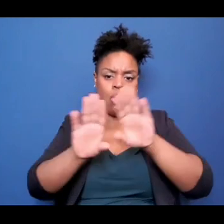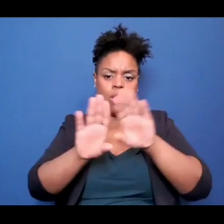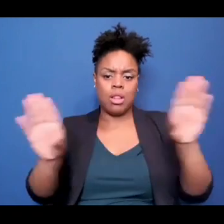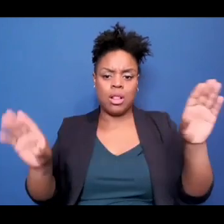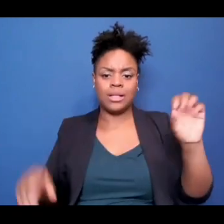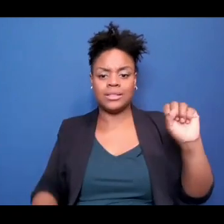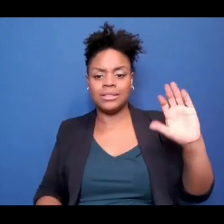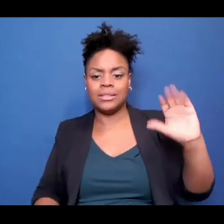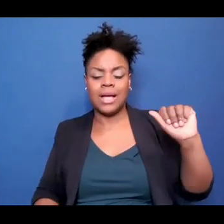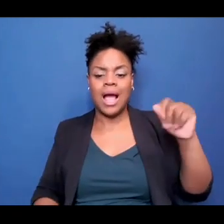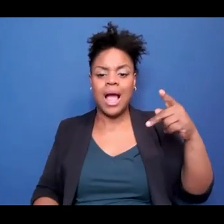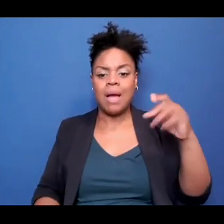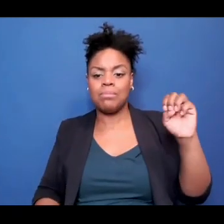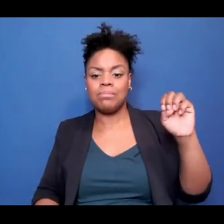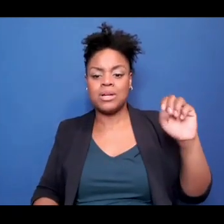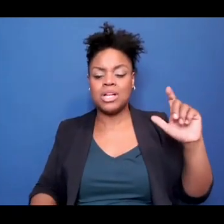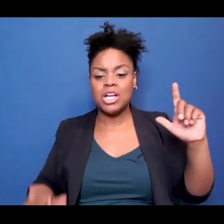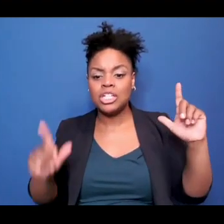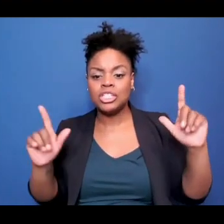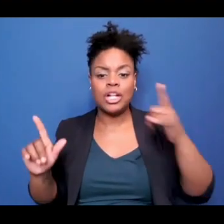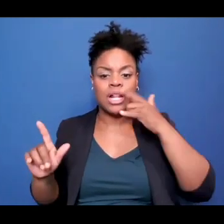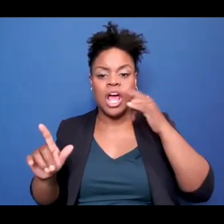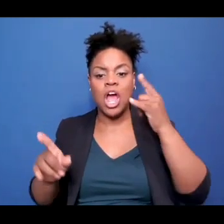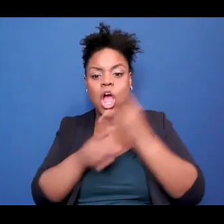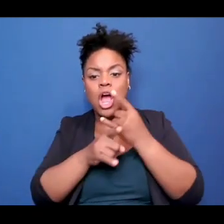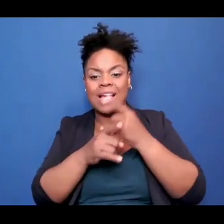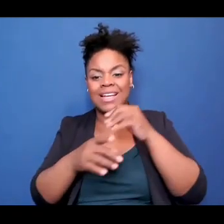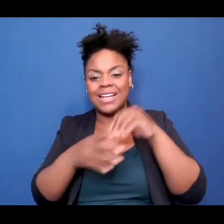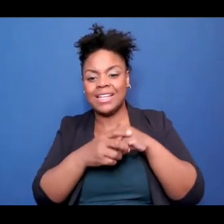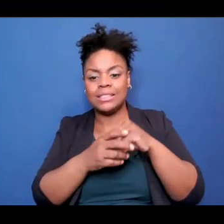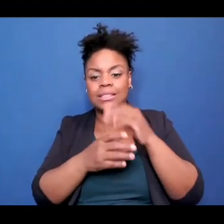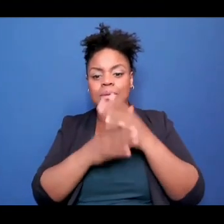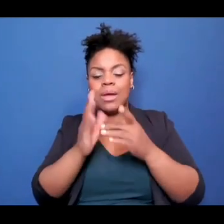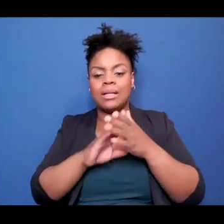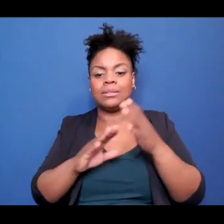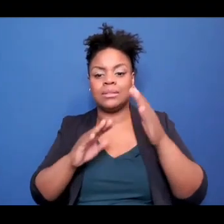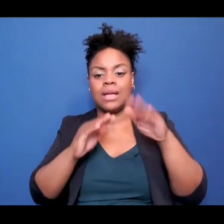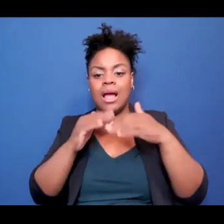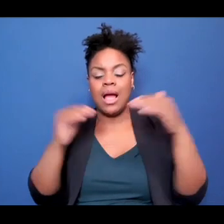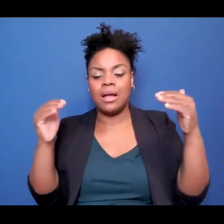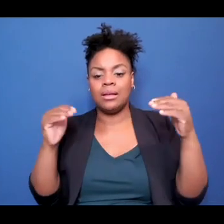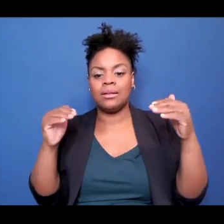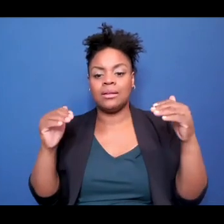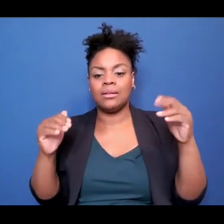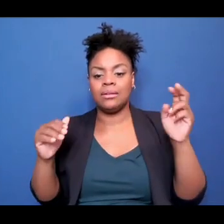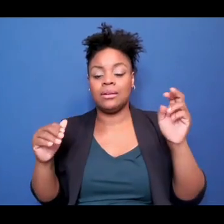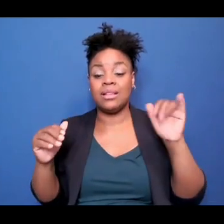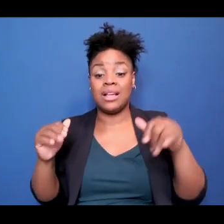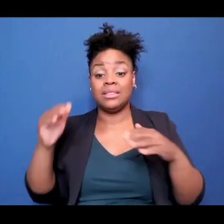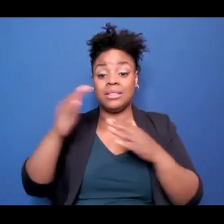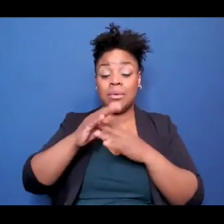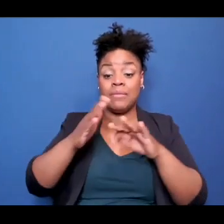WHICH ELEVATE BOTTLES OF LIQUOR IN THE SKY TO BE AMONG THE MOST VISUALLY PROMINENT FEATURES IN THE NEIGHBORHOOD.